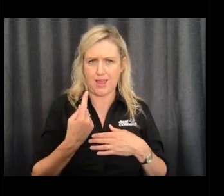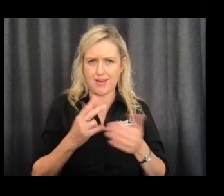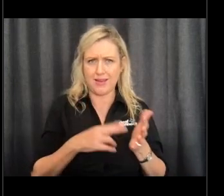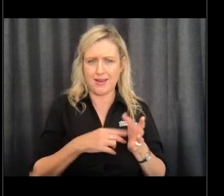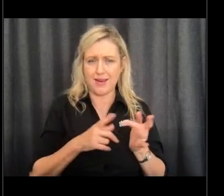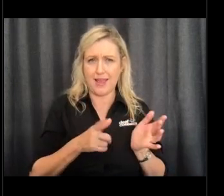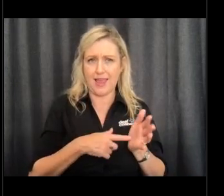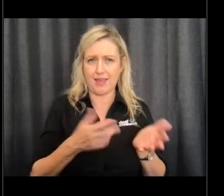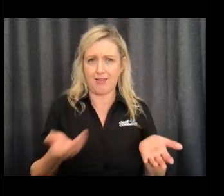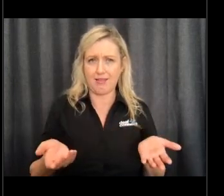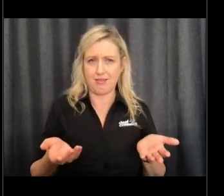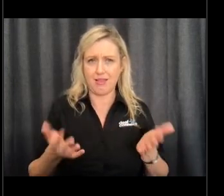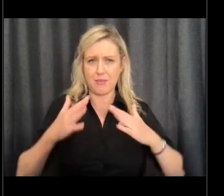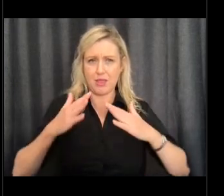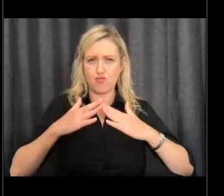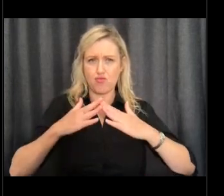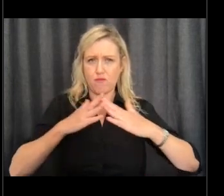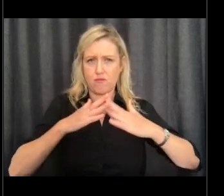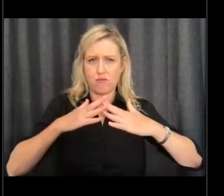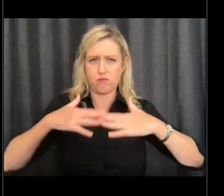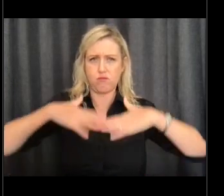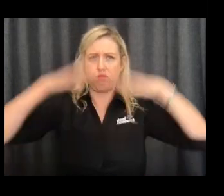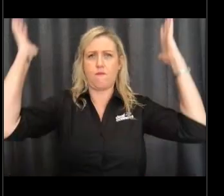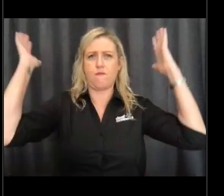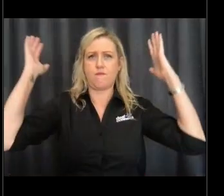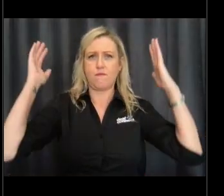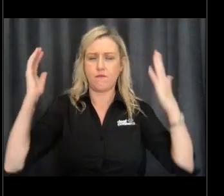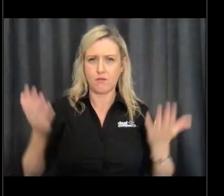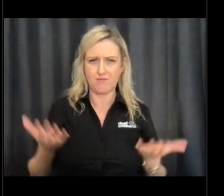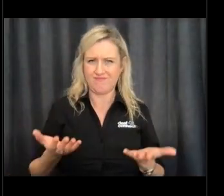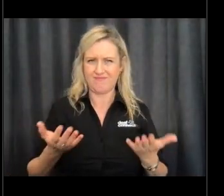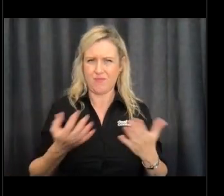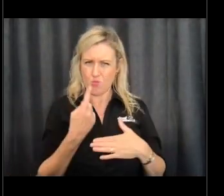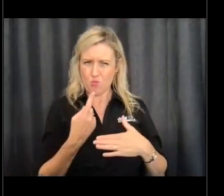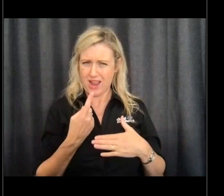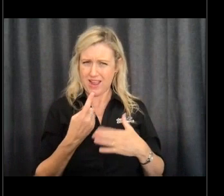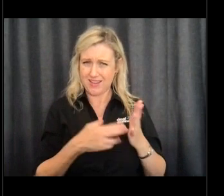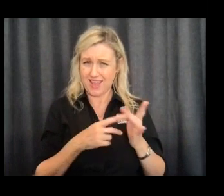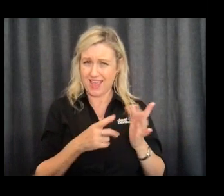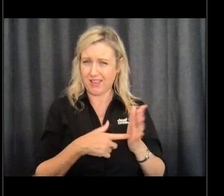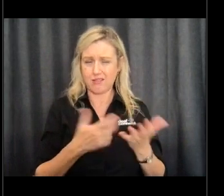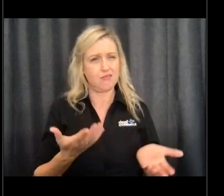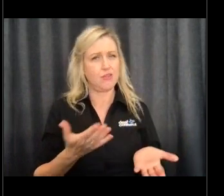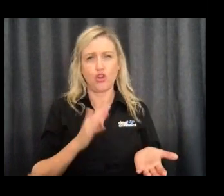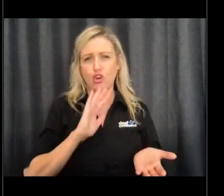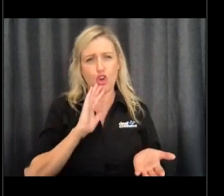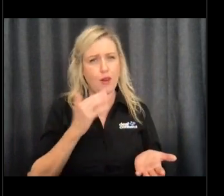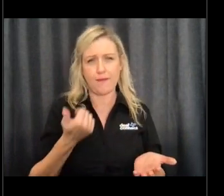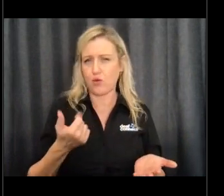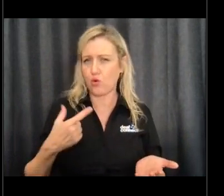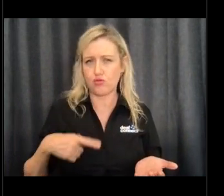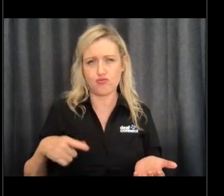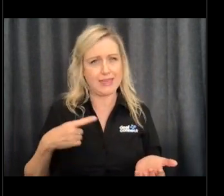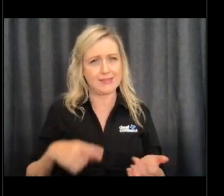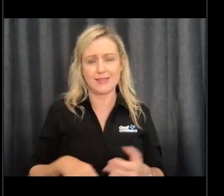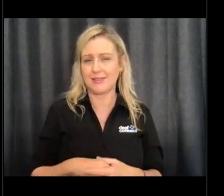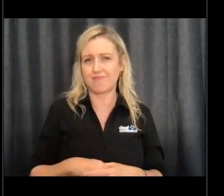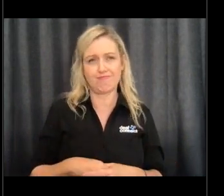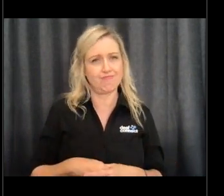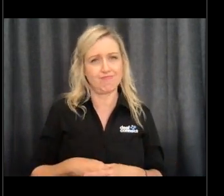roof was taken off, to me that's not a really good reason to deny that claim.